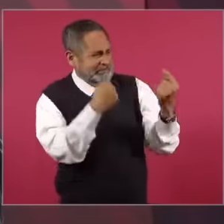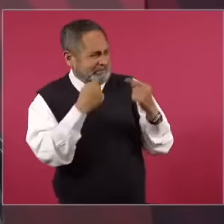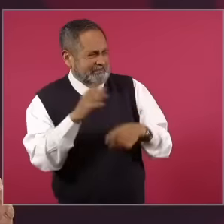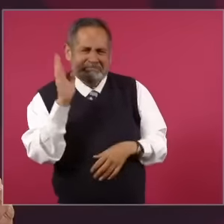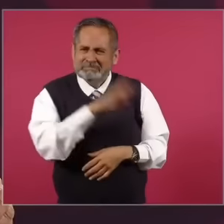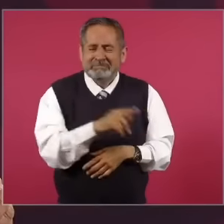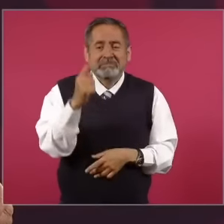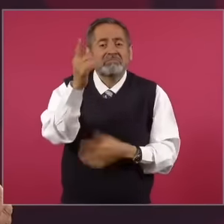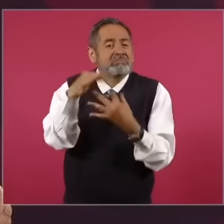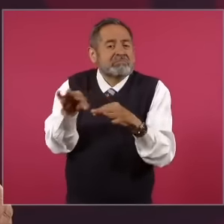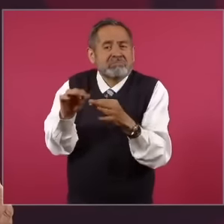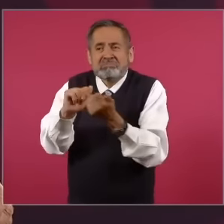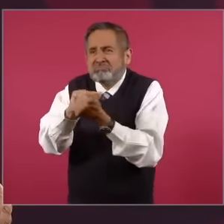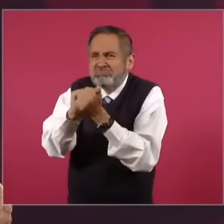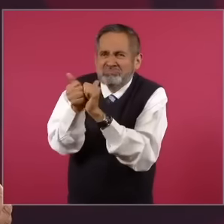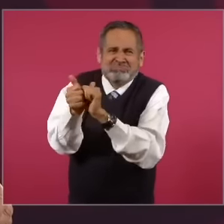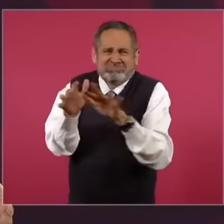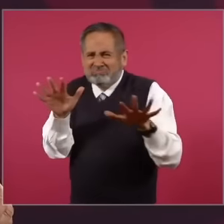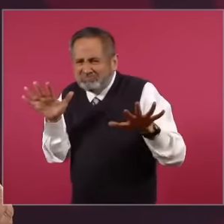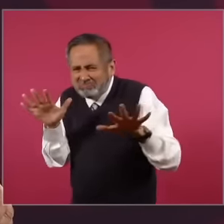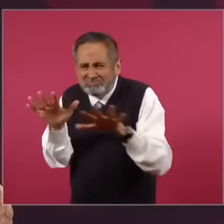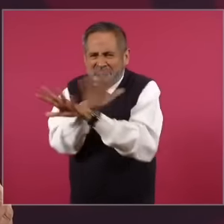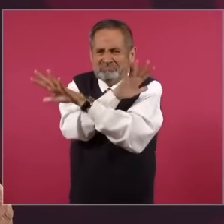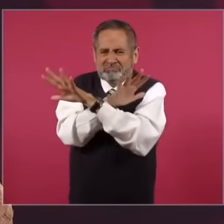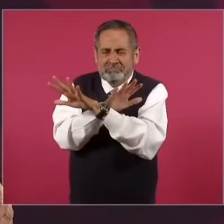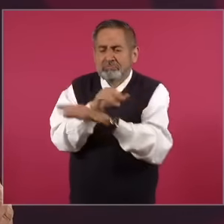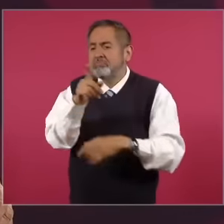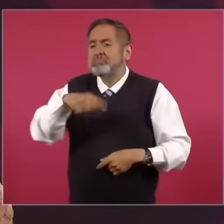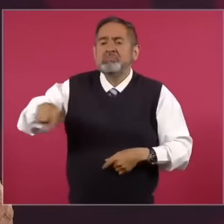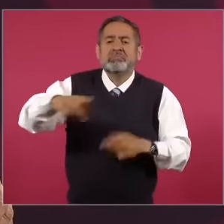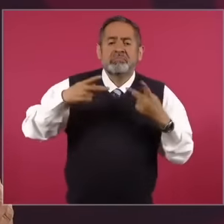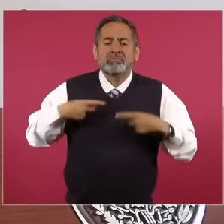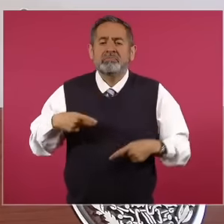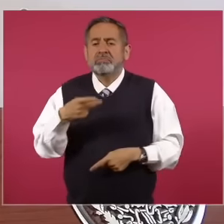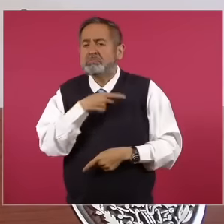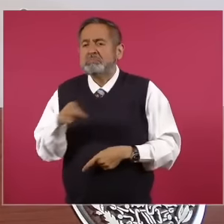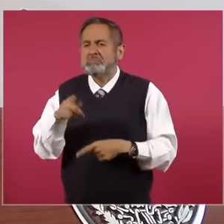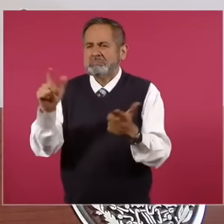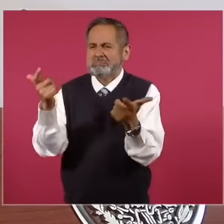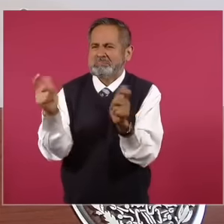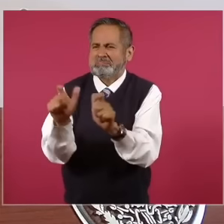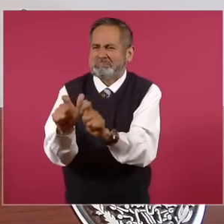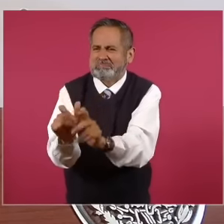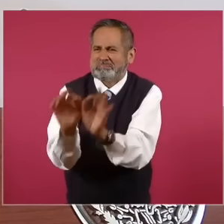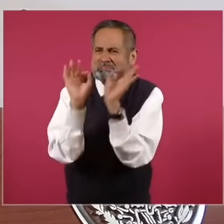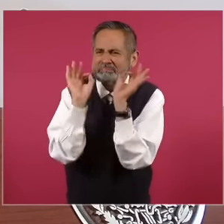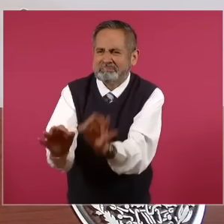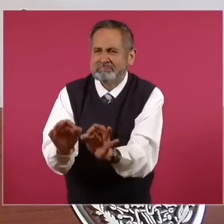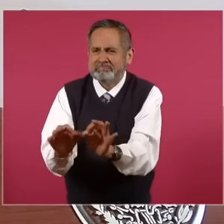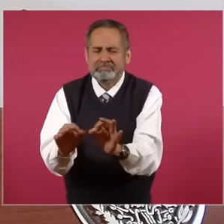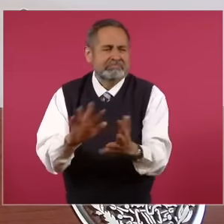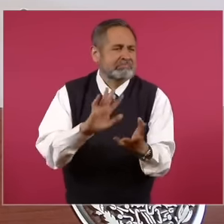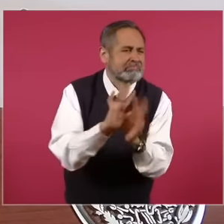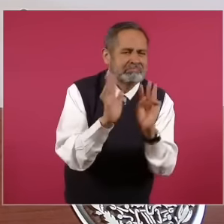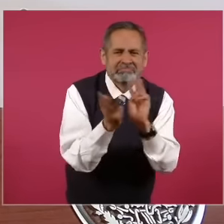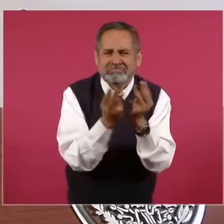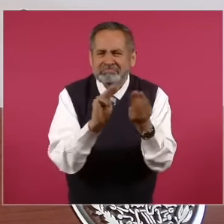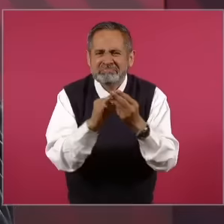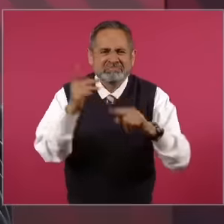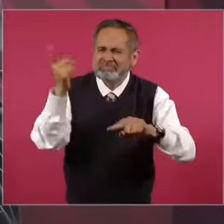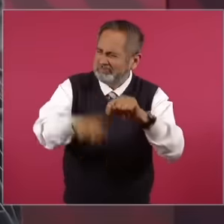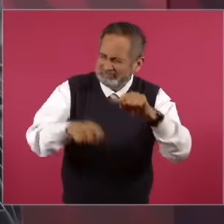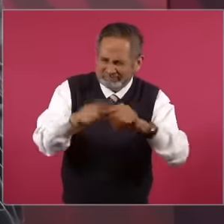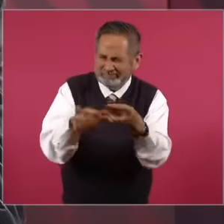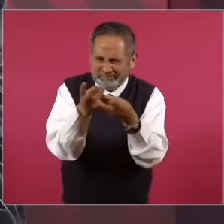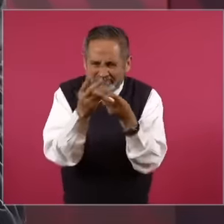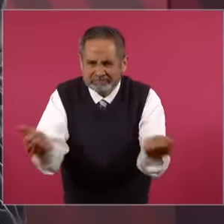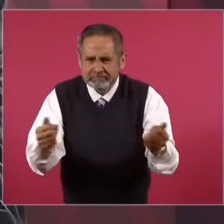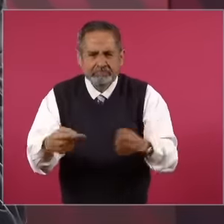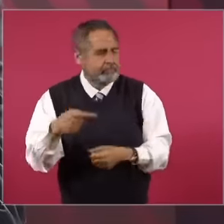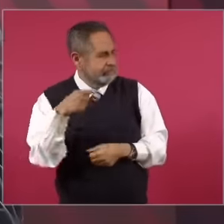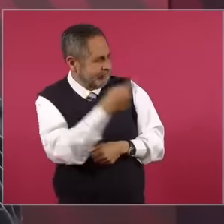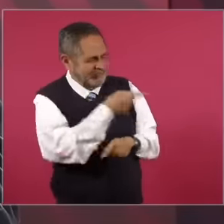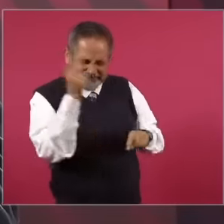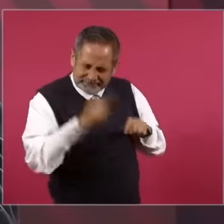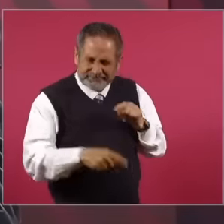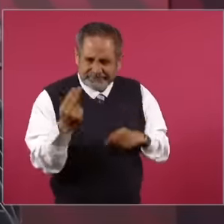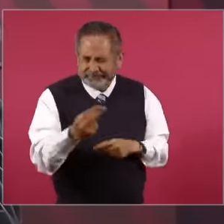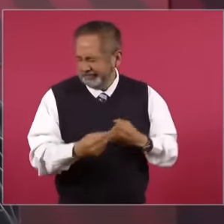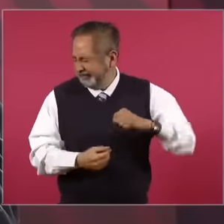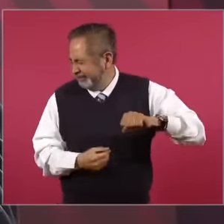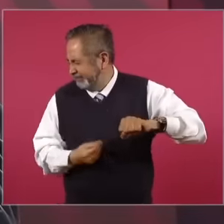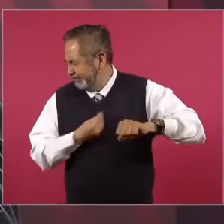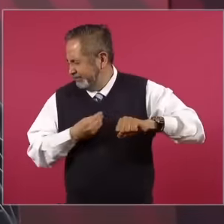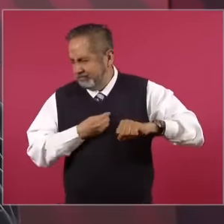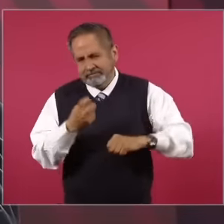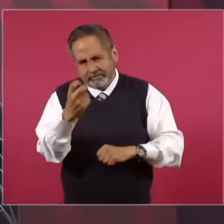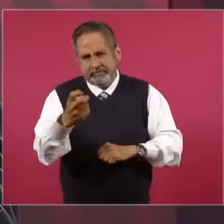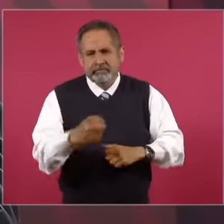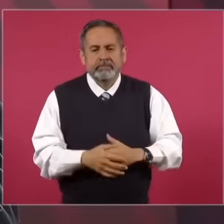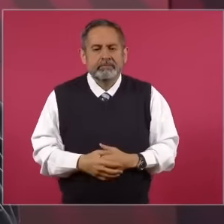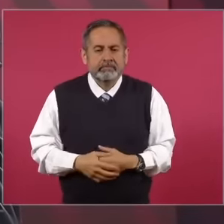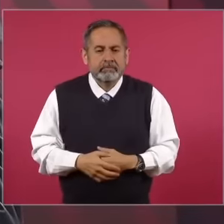country, which is to lift our people out of poverty, put an end to the mafias here, and